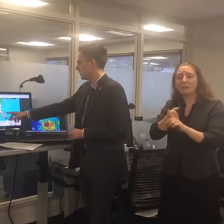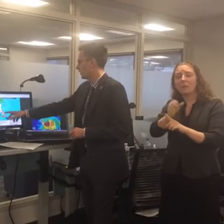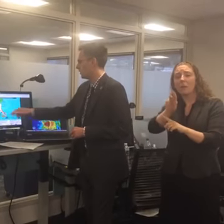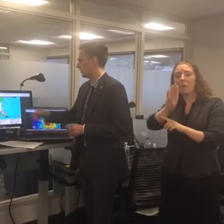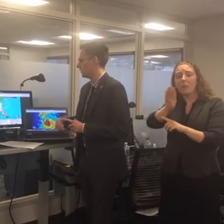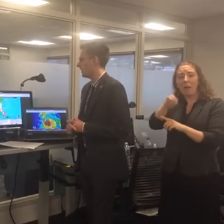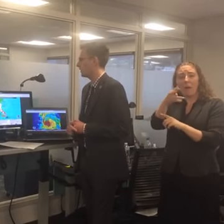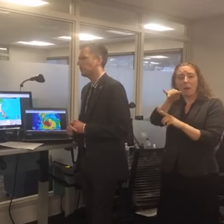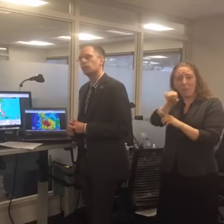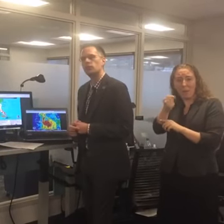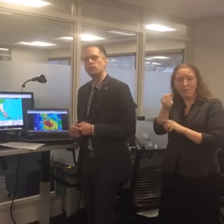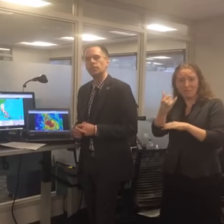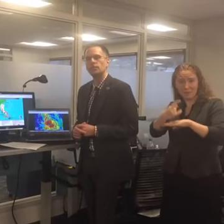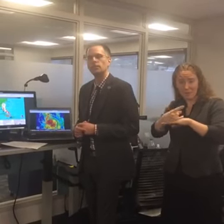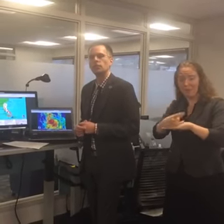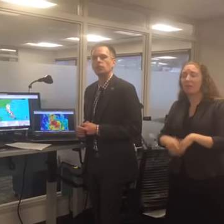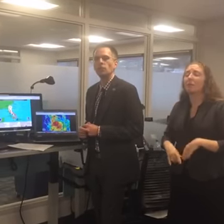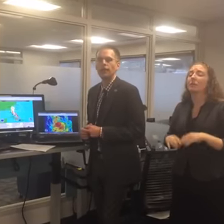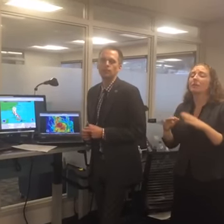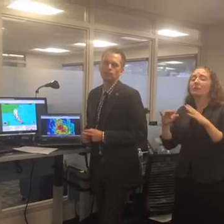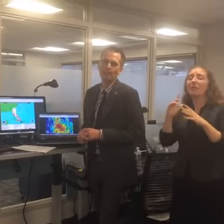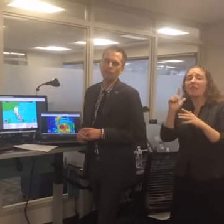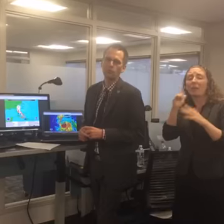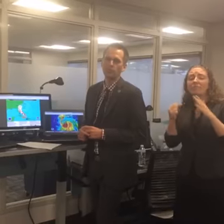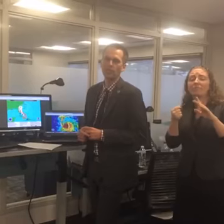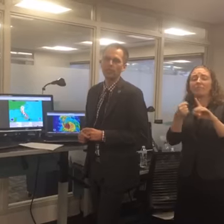You see here on the graphic here on the screen is the forecast from the National Hurricane